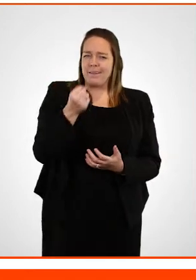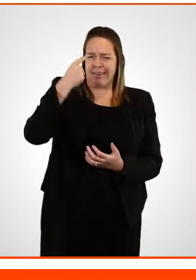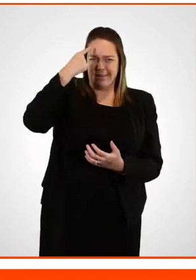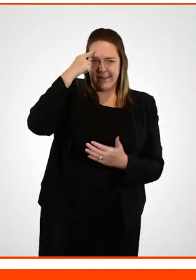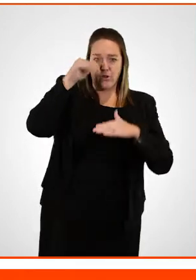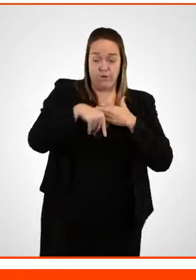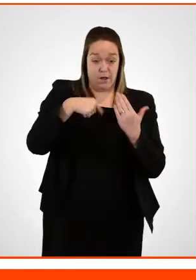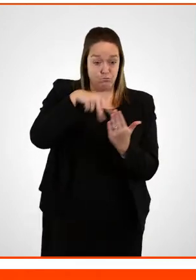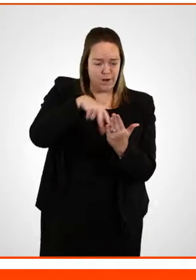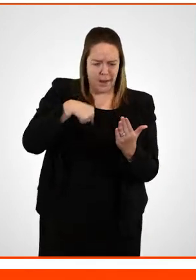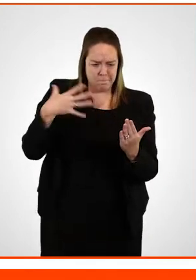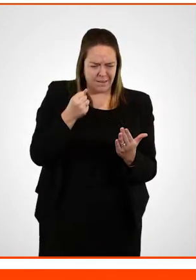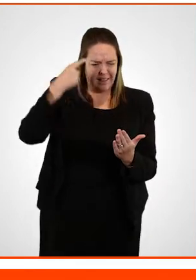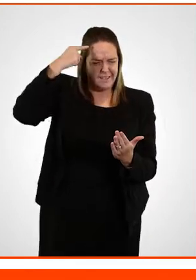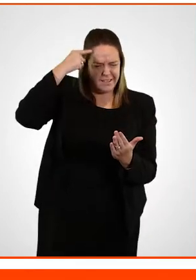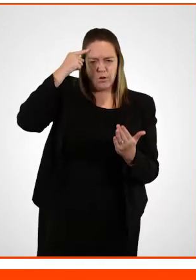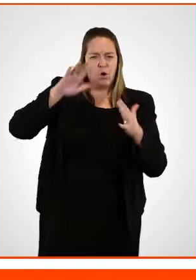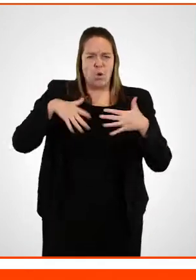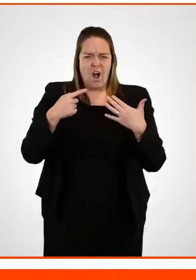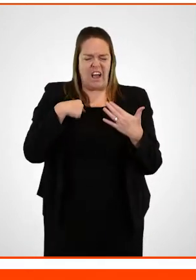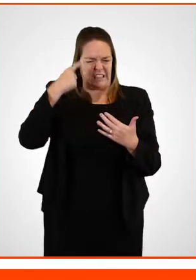what we're reading and not struggling to figure out